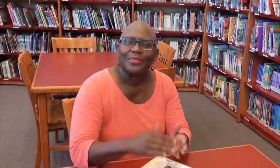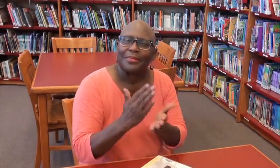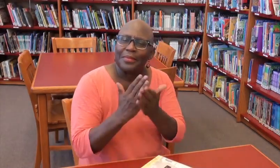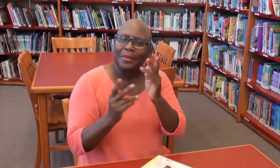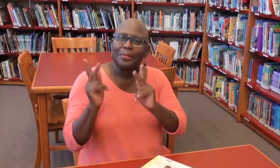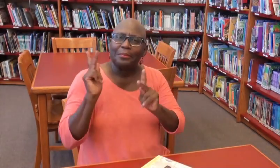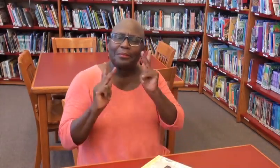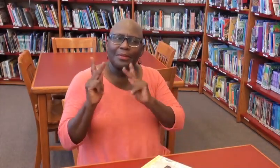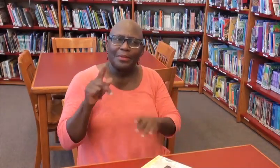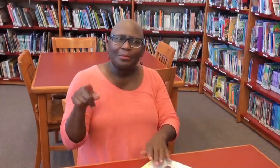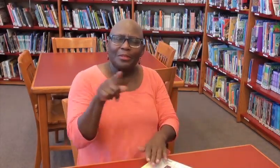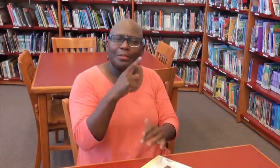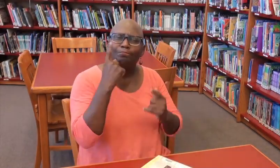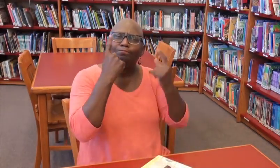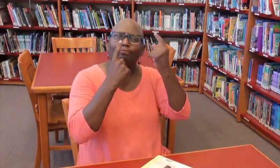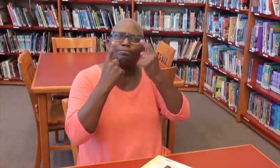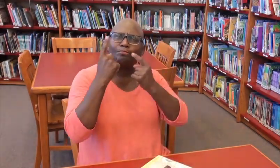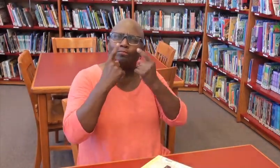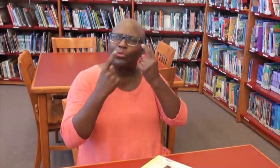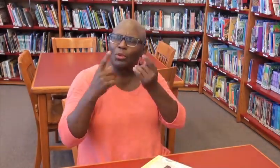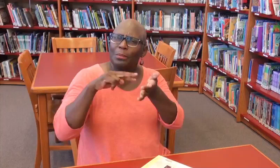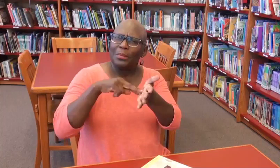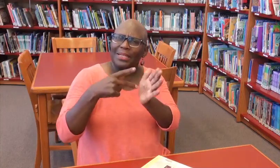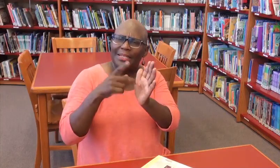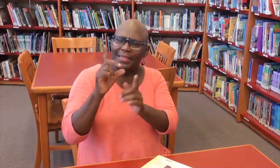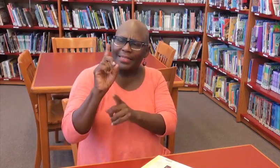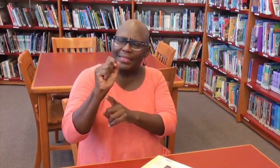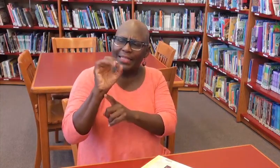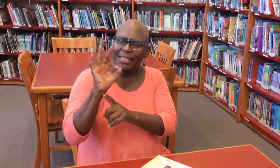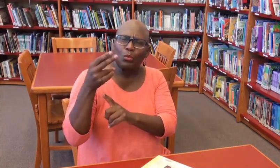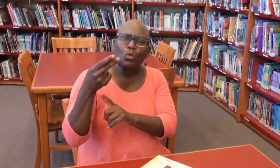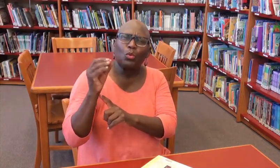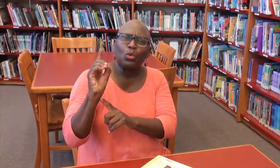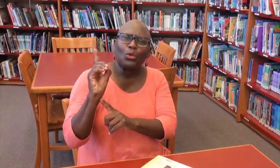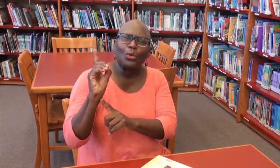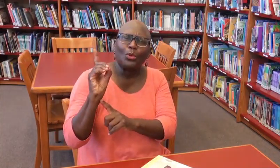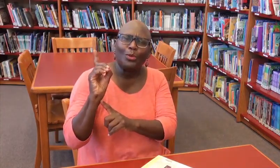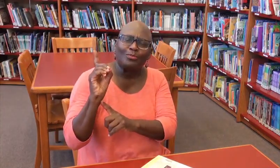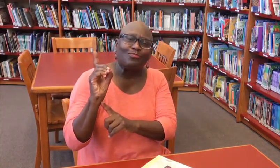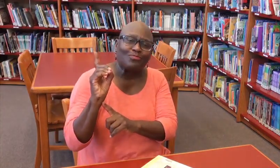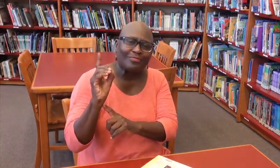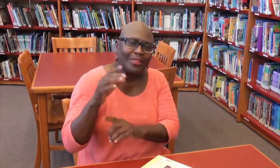People wonder about the term “Deafhood” and what it means.